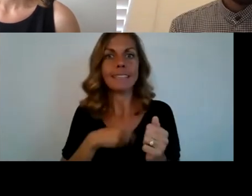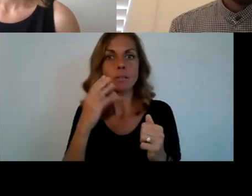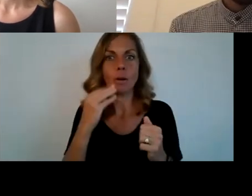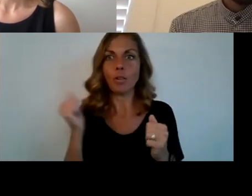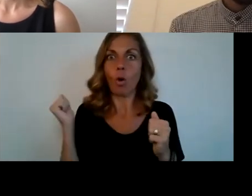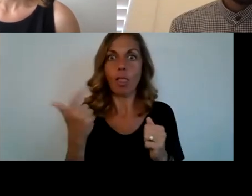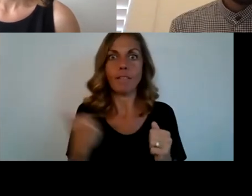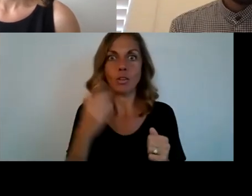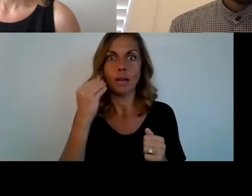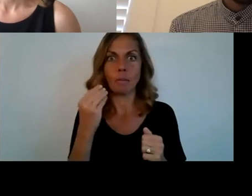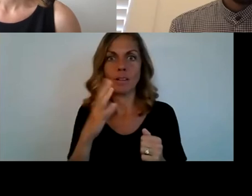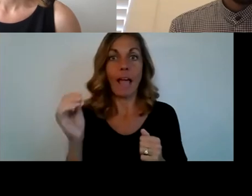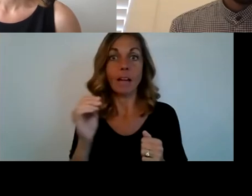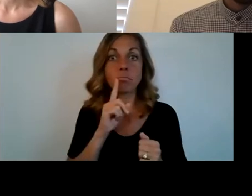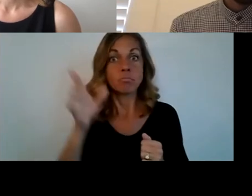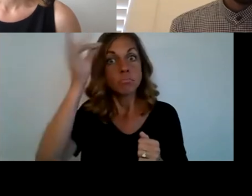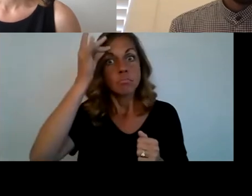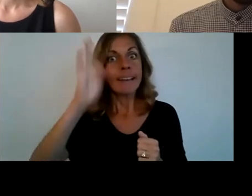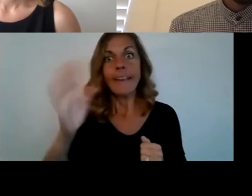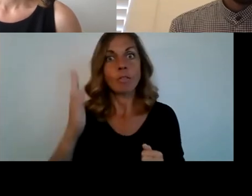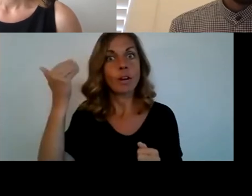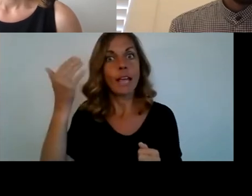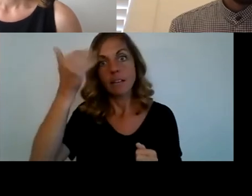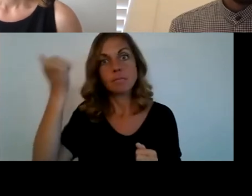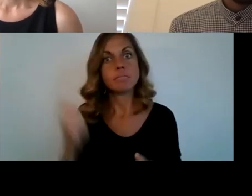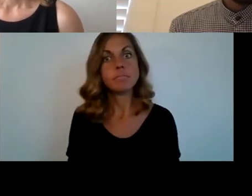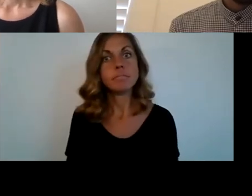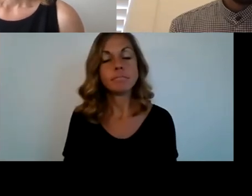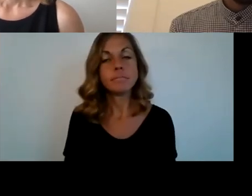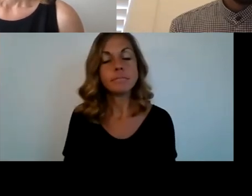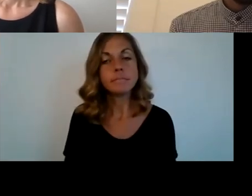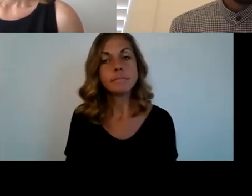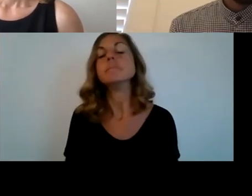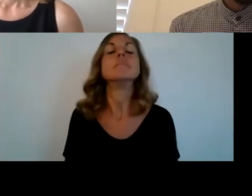you said, never forget it. And like you said, the relationships we built, now it the time